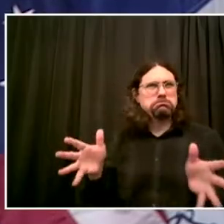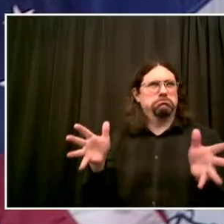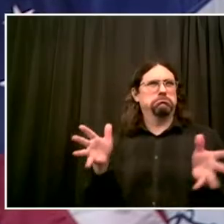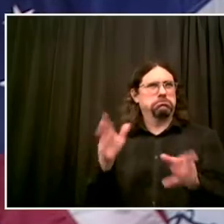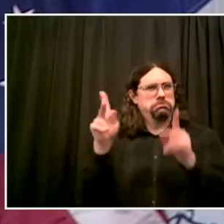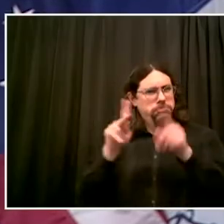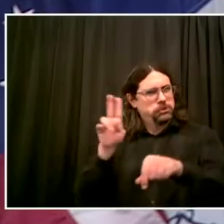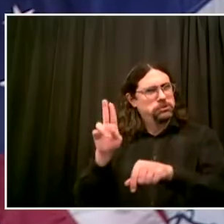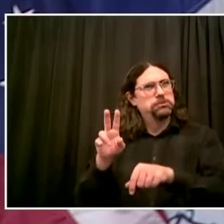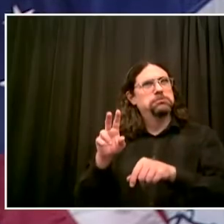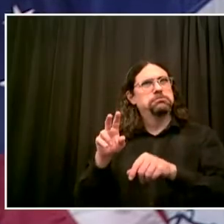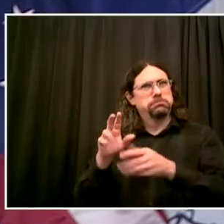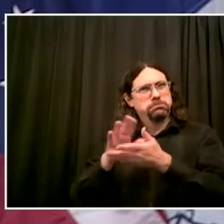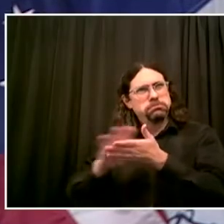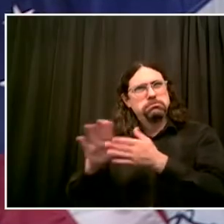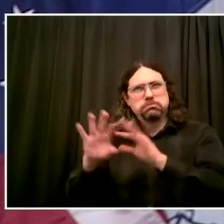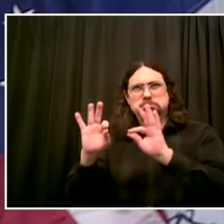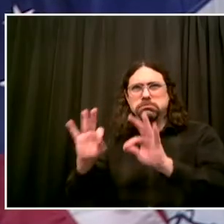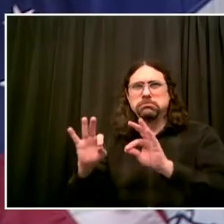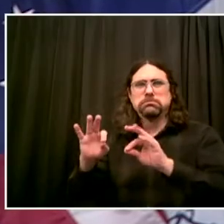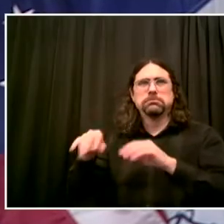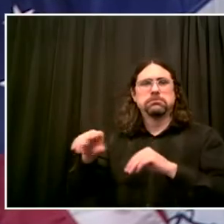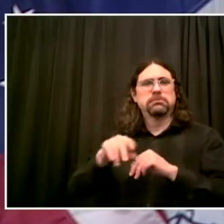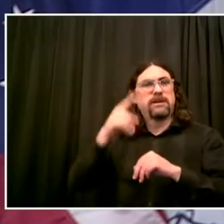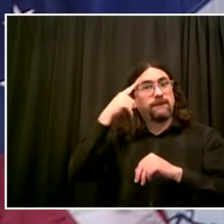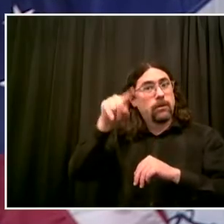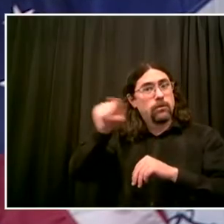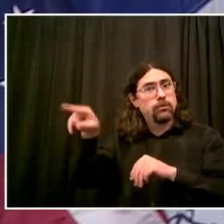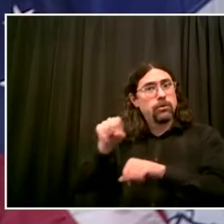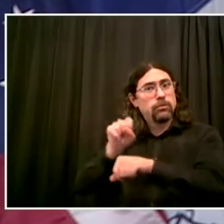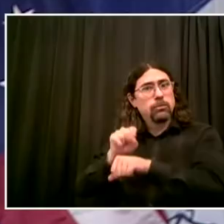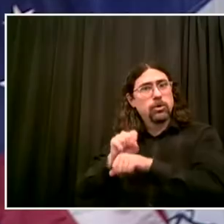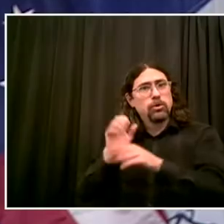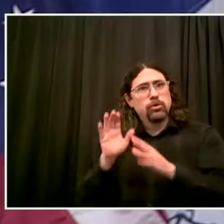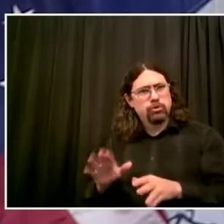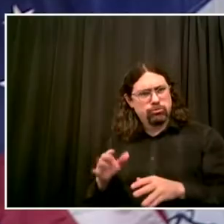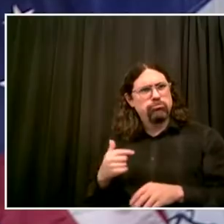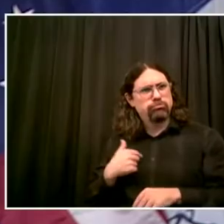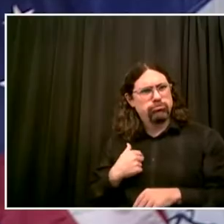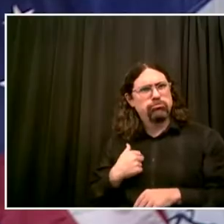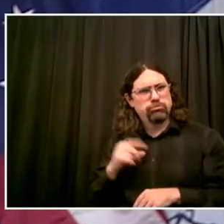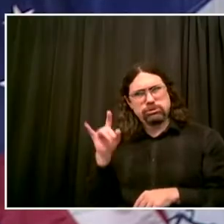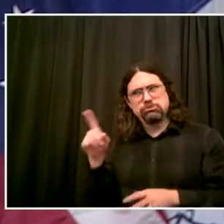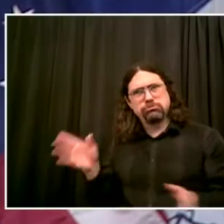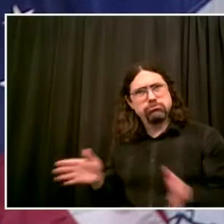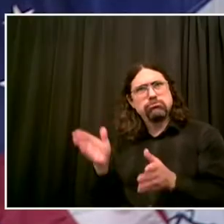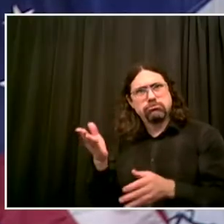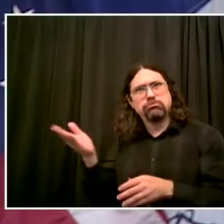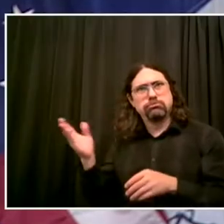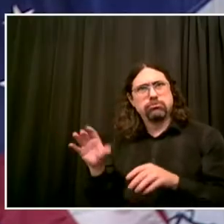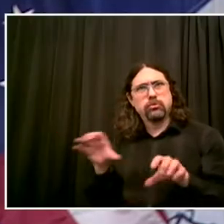MAS STRNASIT EVERY SINGLE FIXED PIECE OF